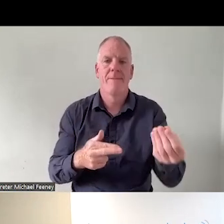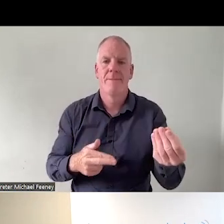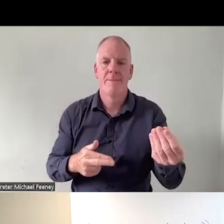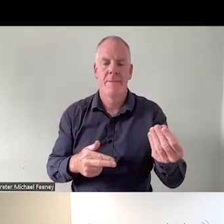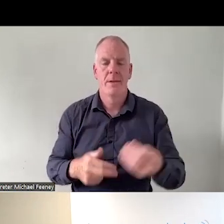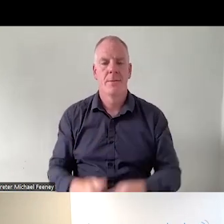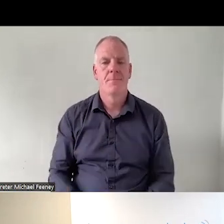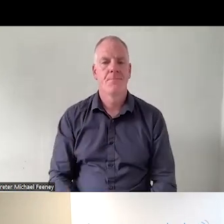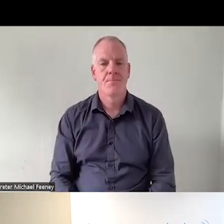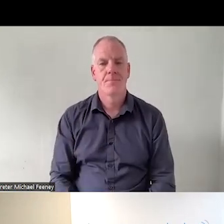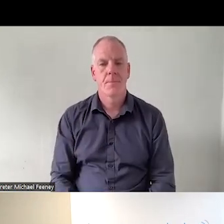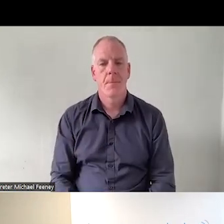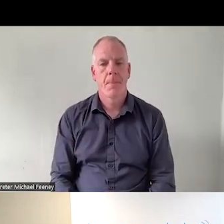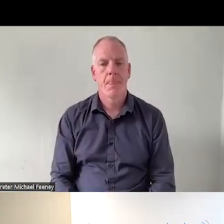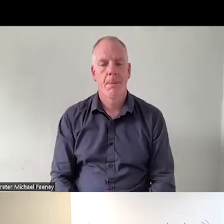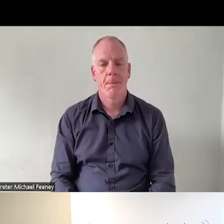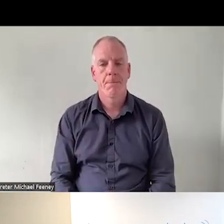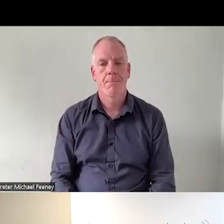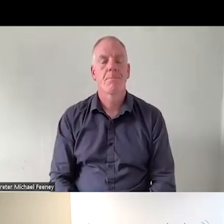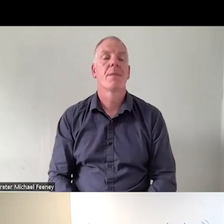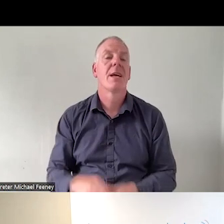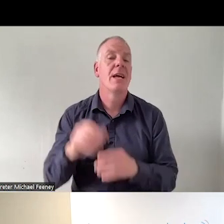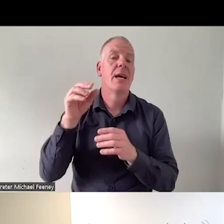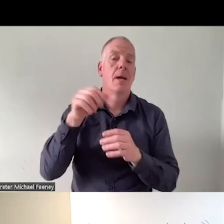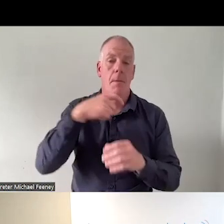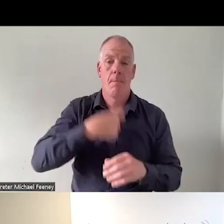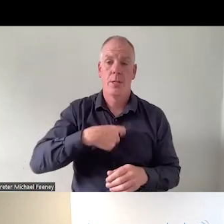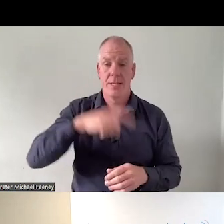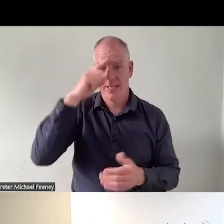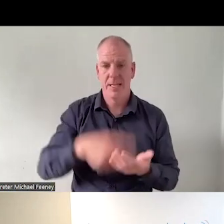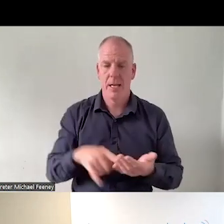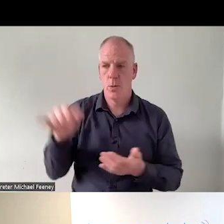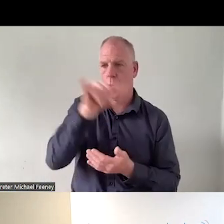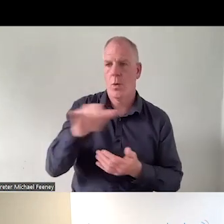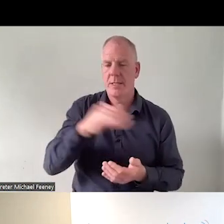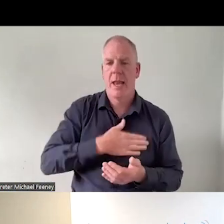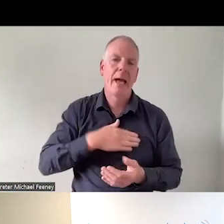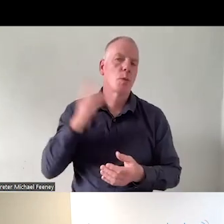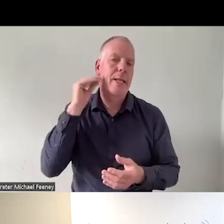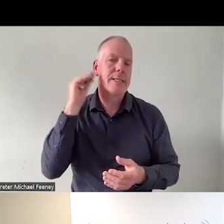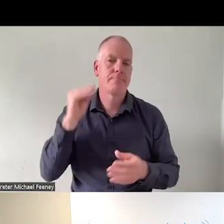And either the listener can choose what audio they want to listen to,